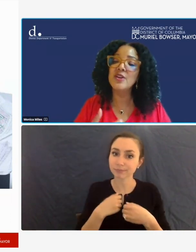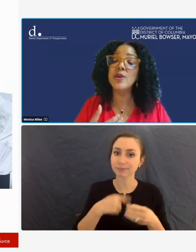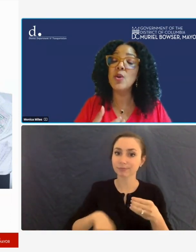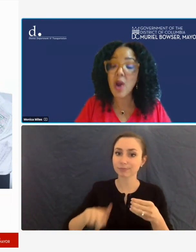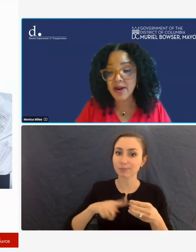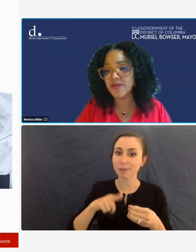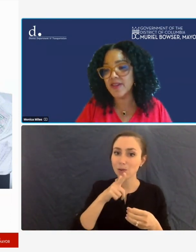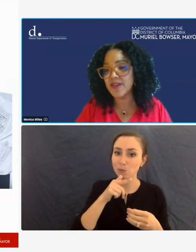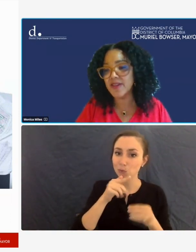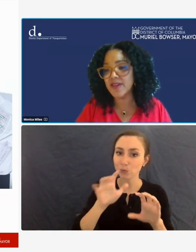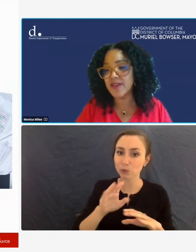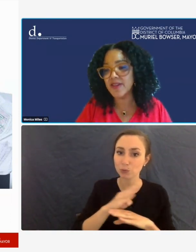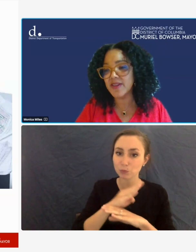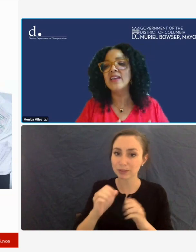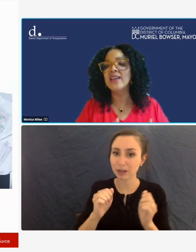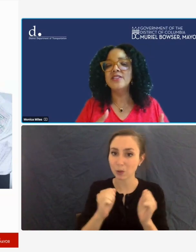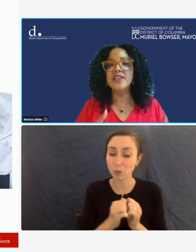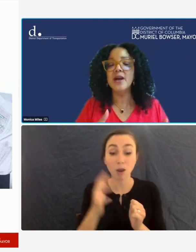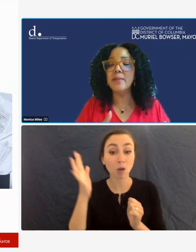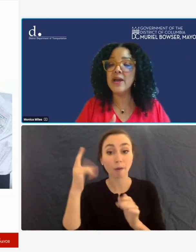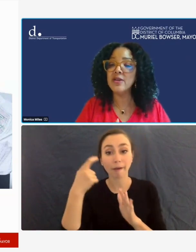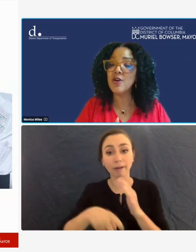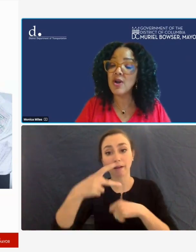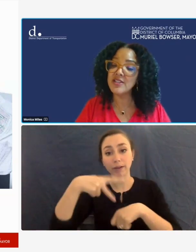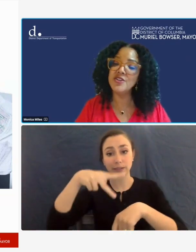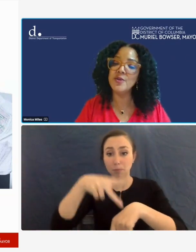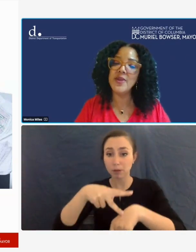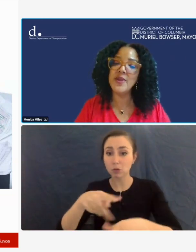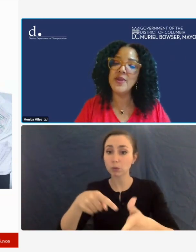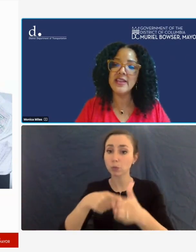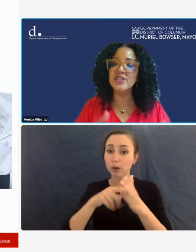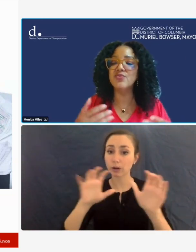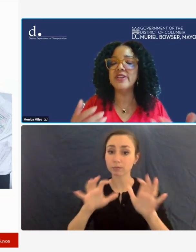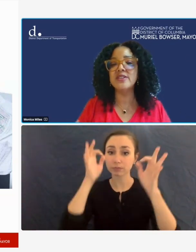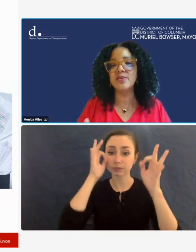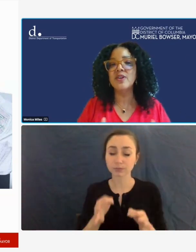require them to determine that the amount of cost that you're paying is reasonable